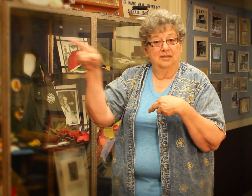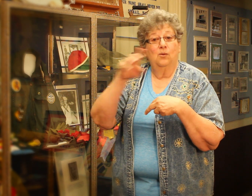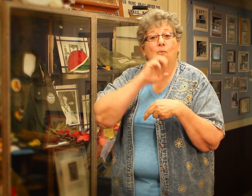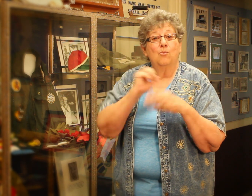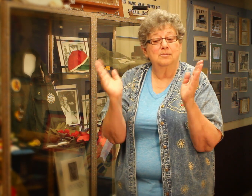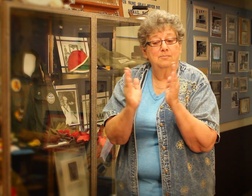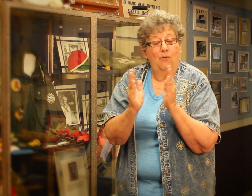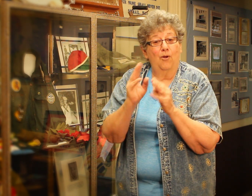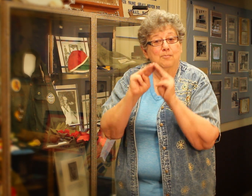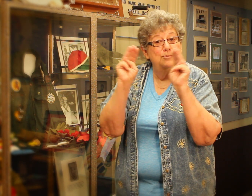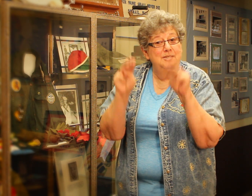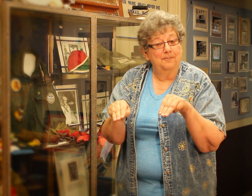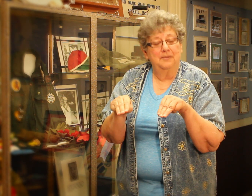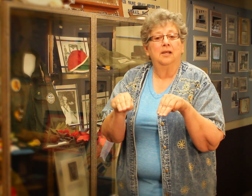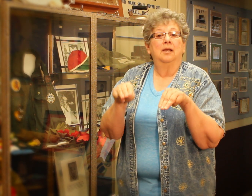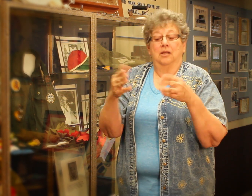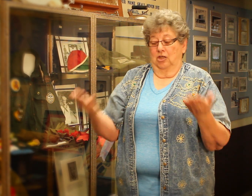and there was no longer room in the small museum room.